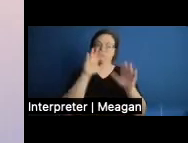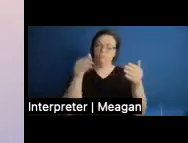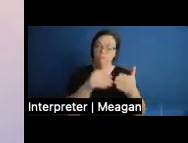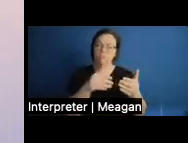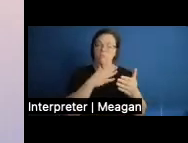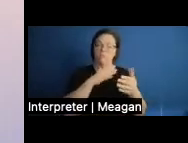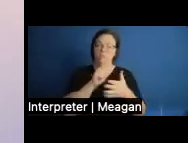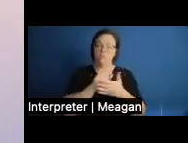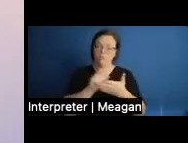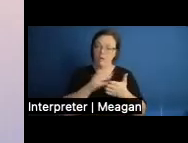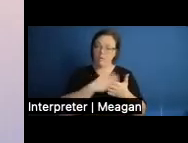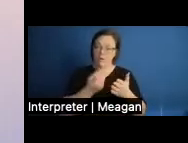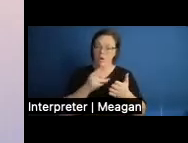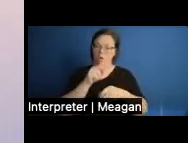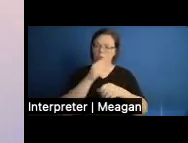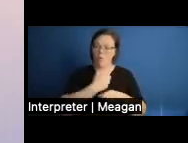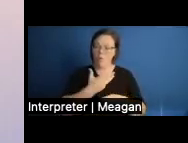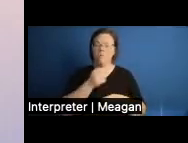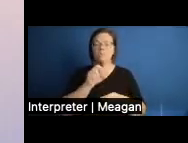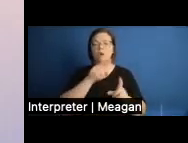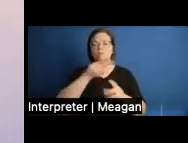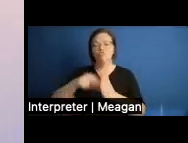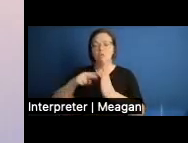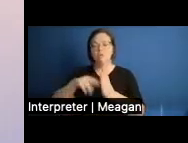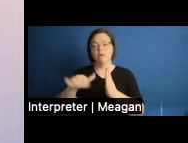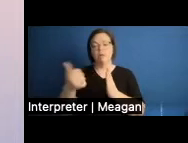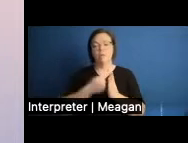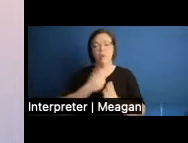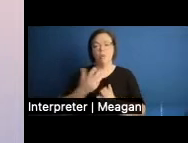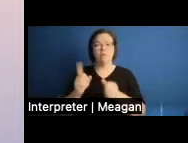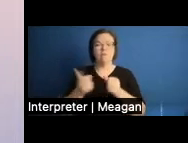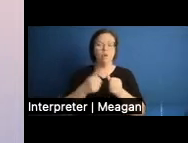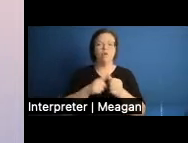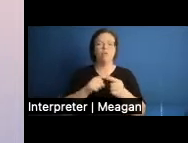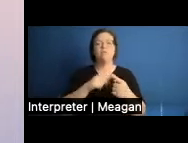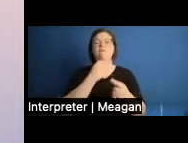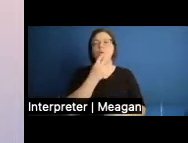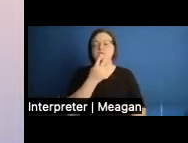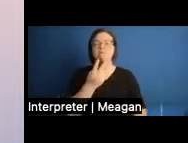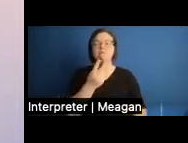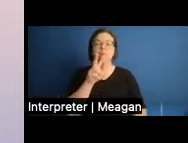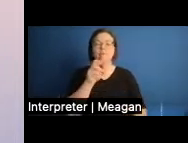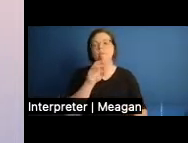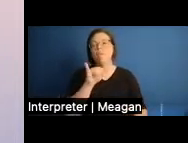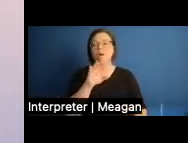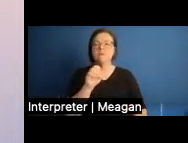I'm reading the poetry of others. And the first is voice, which I have always found it's hard